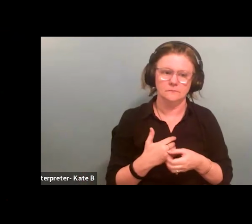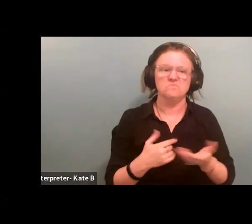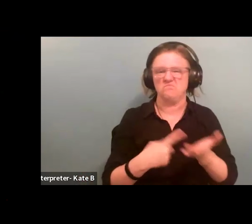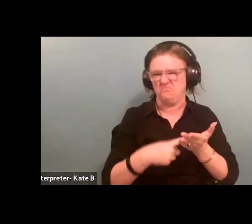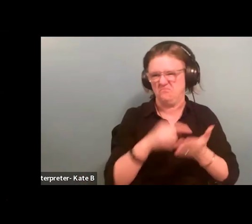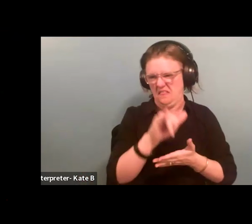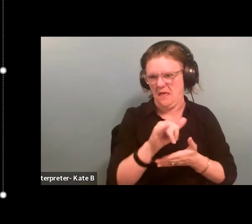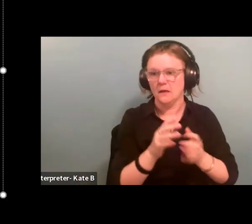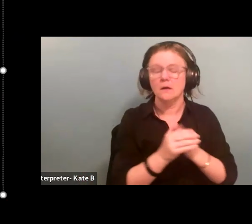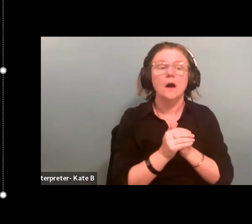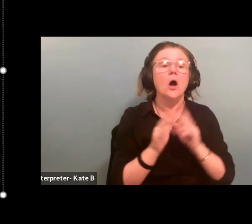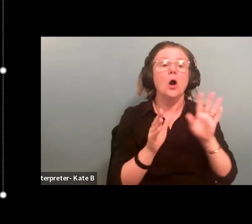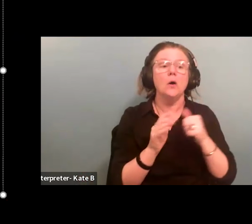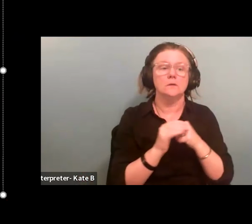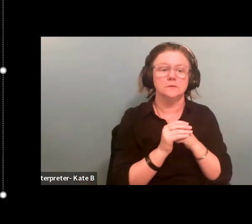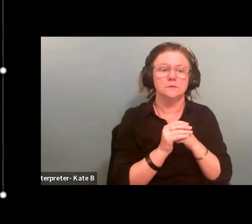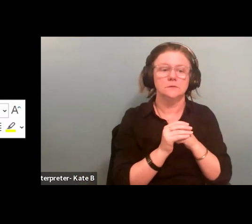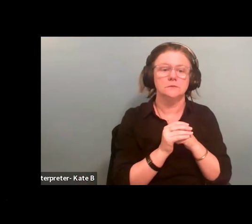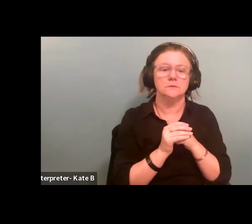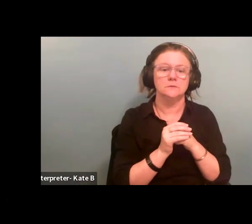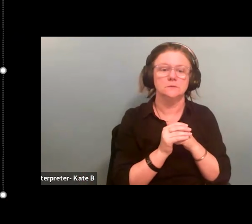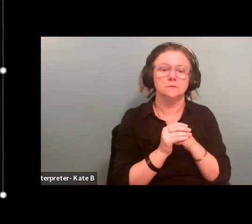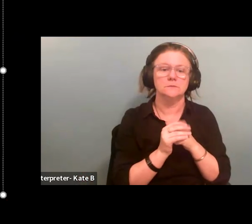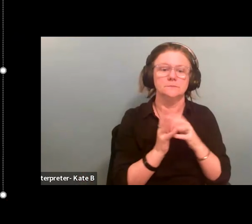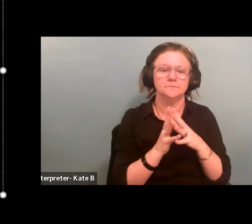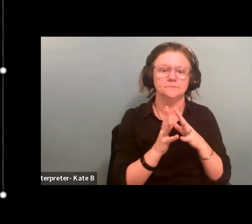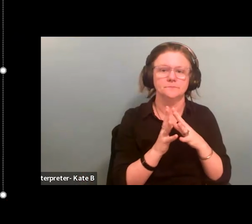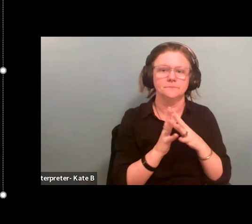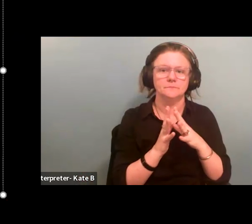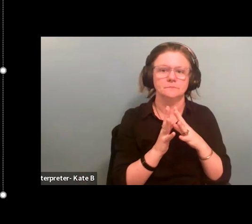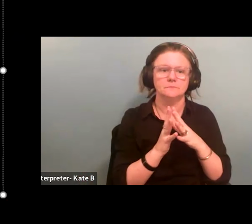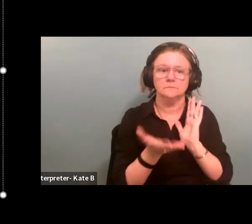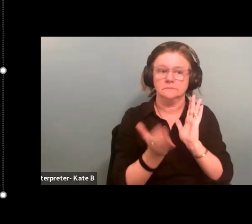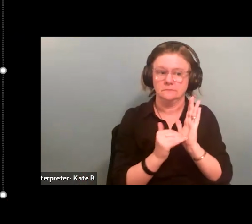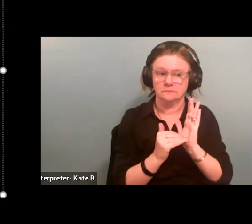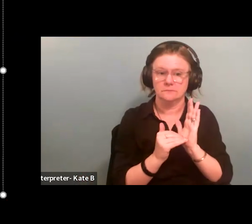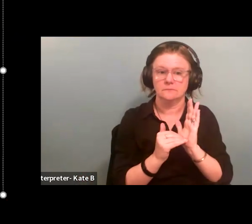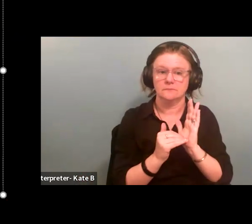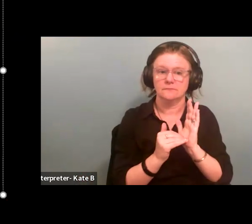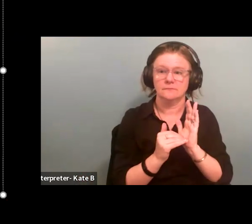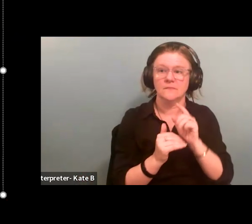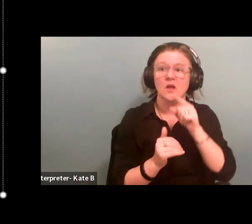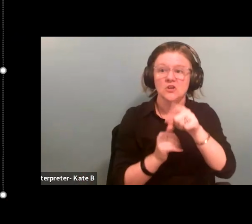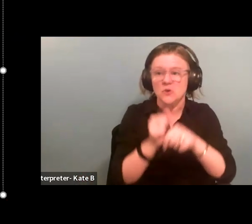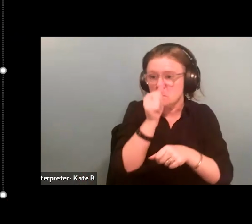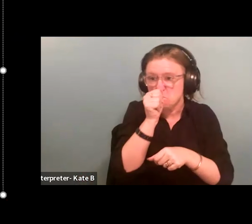one of the other things I wanted to highlight is that, again, you're protected. You're anonymous.